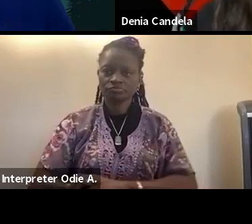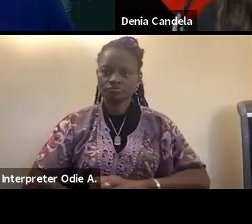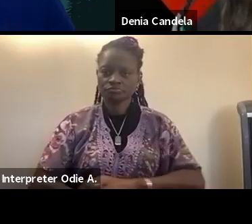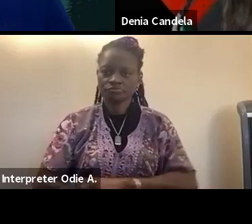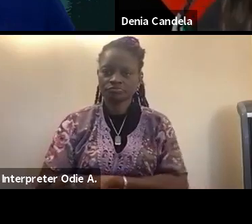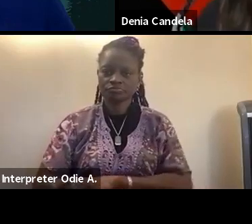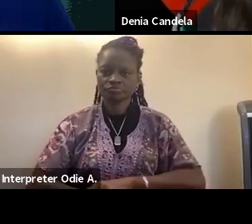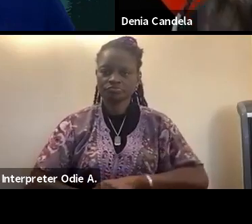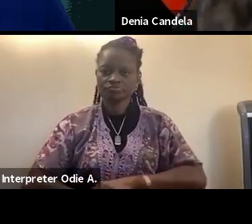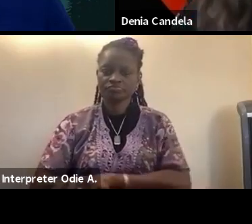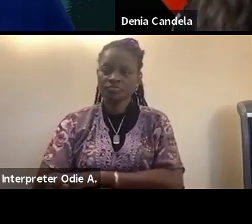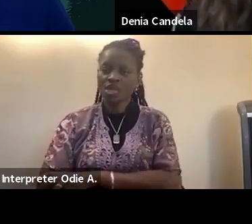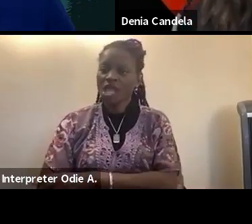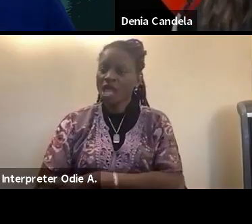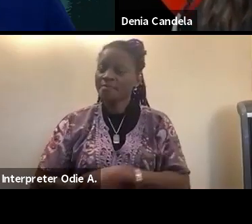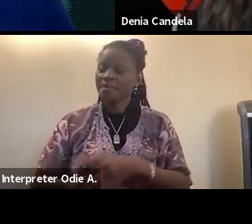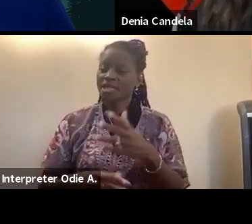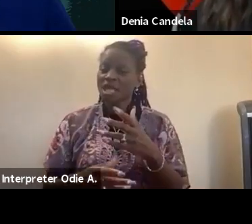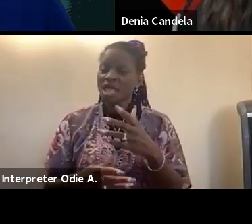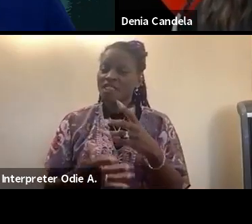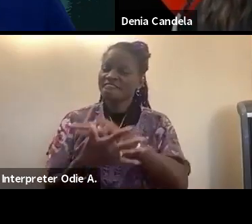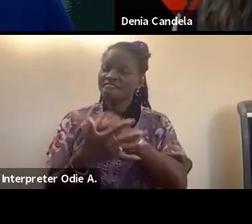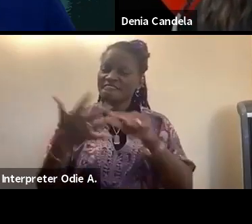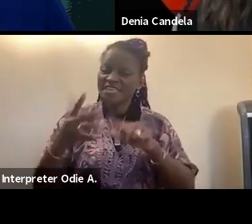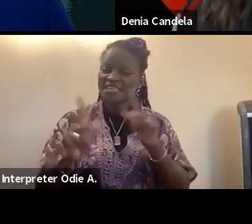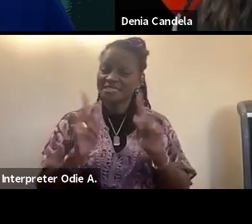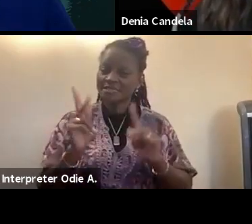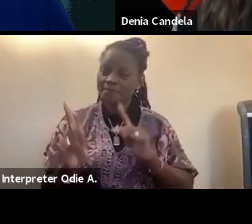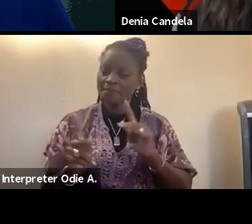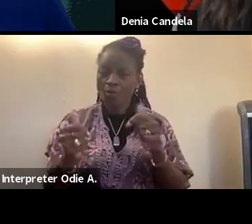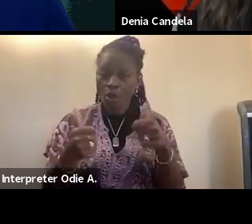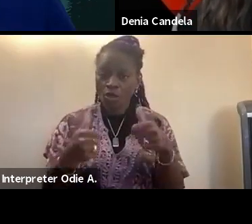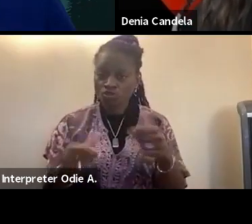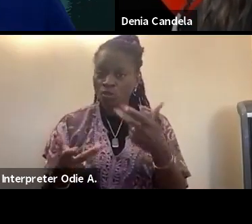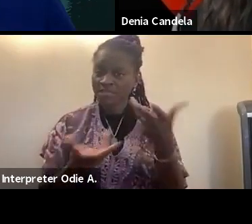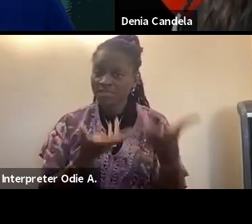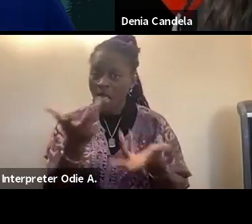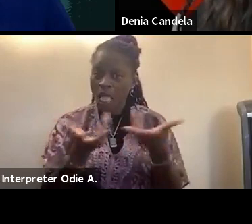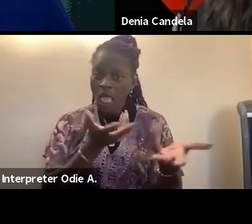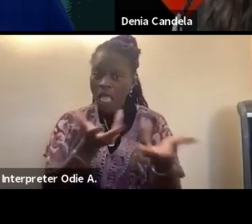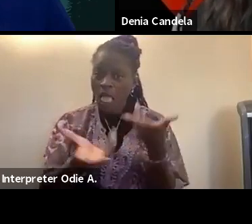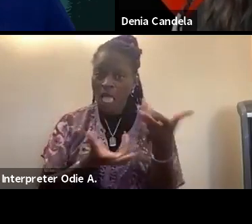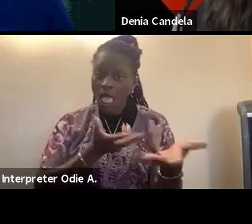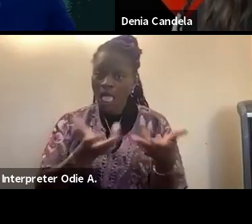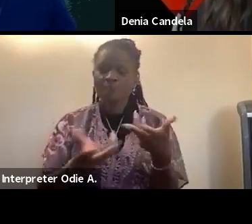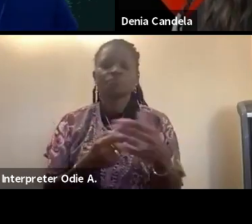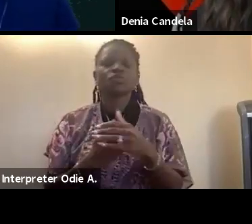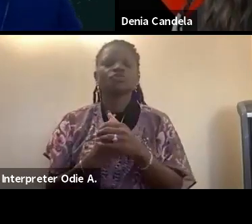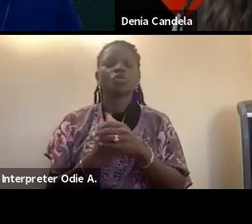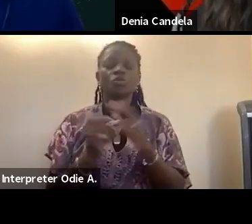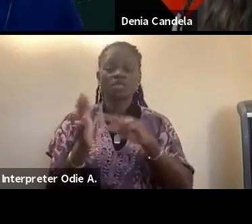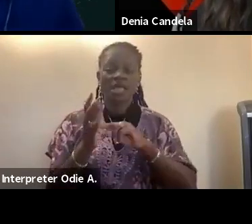an incredible burden of doing a lot of outreach and engagement work. And so we have set out to provide support